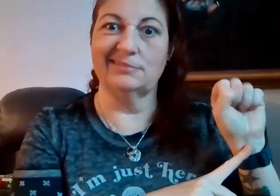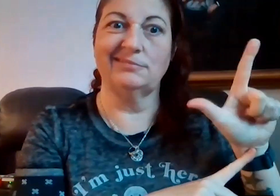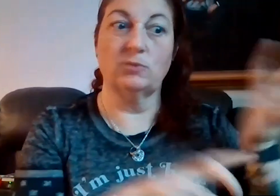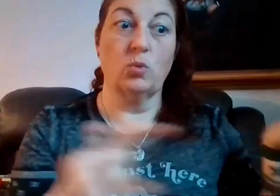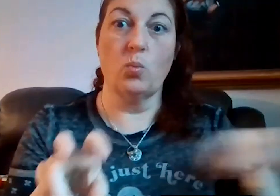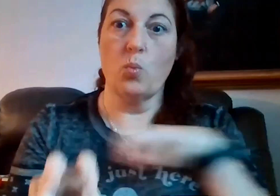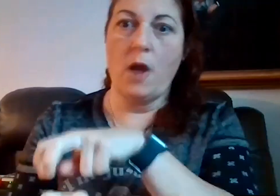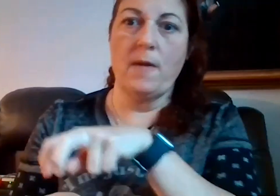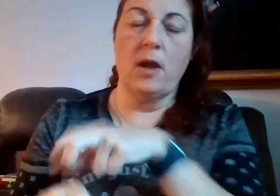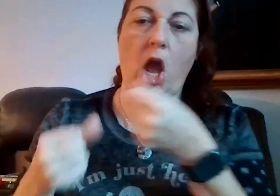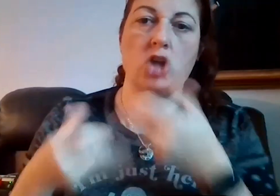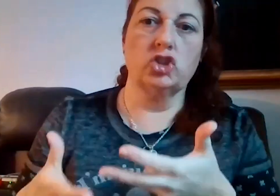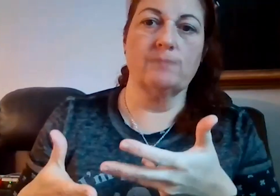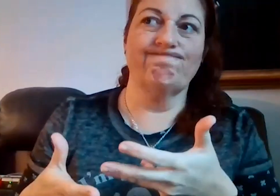There's a lot of stress and confusion